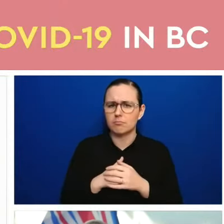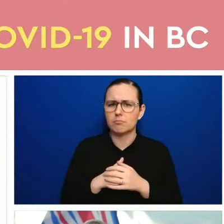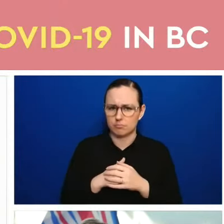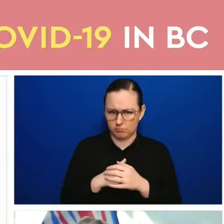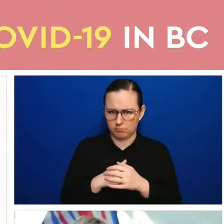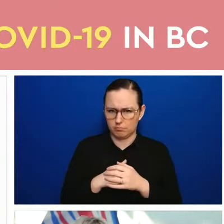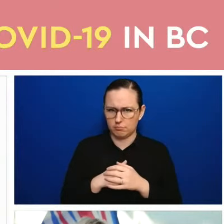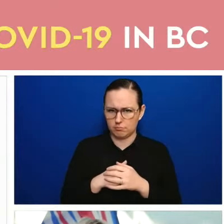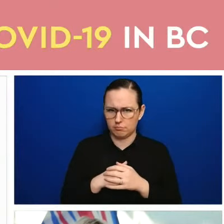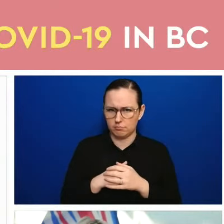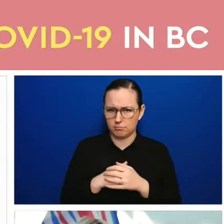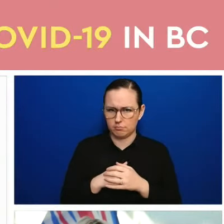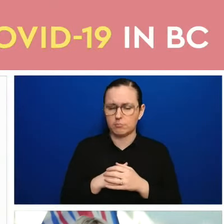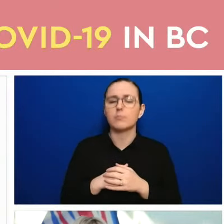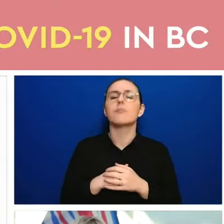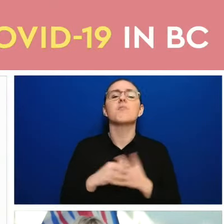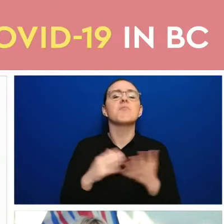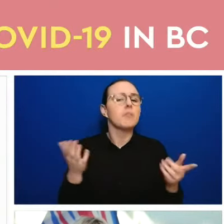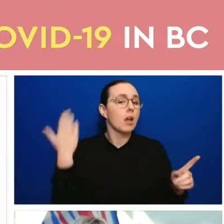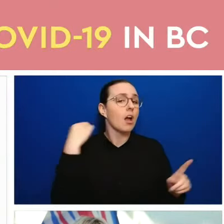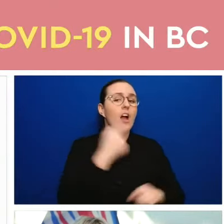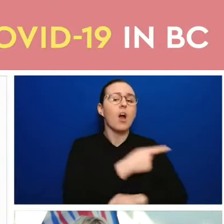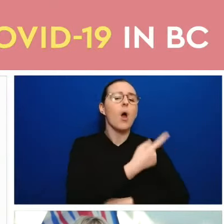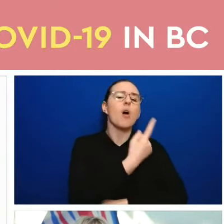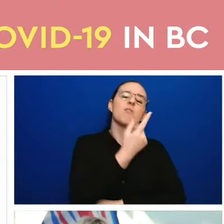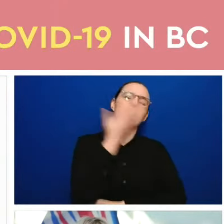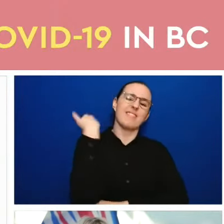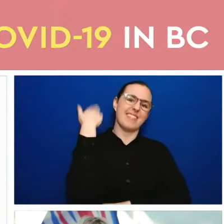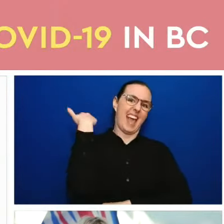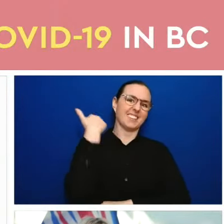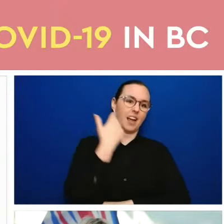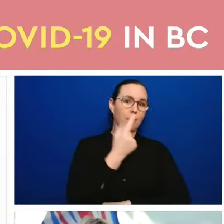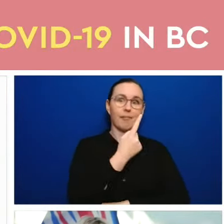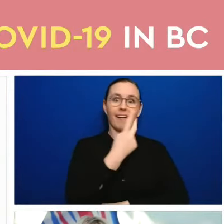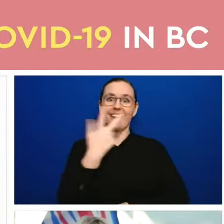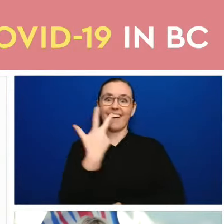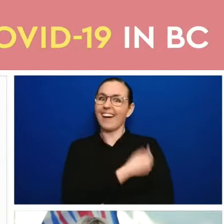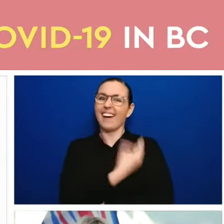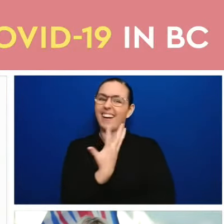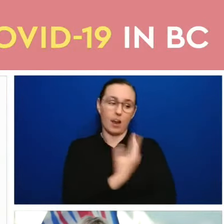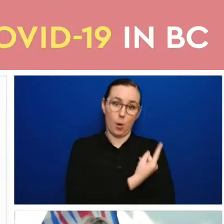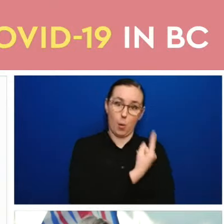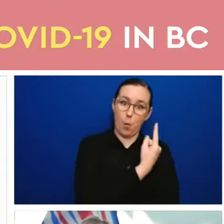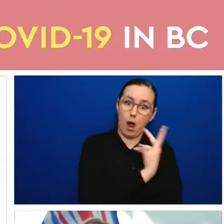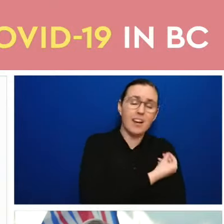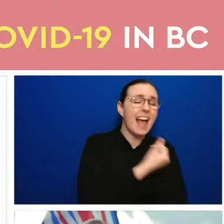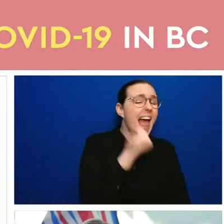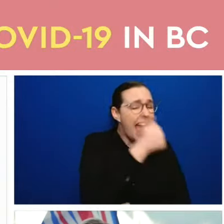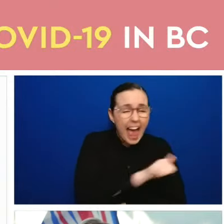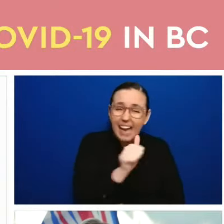calling it and it's so apparent when you look at this that having at least one dose of